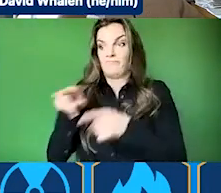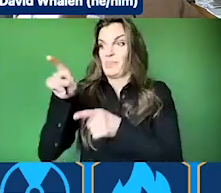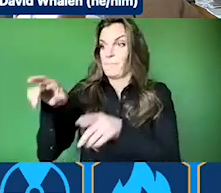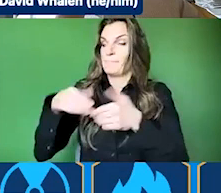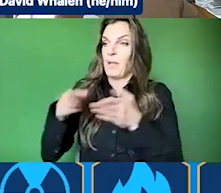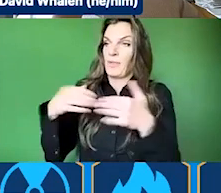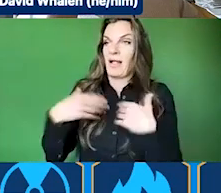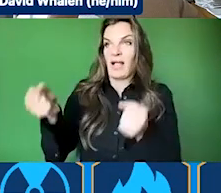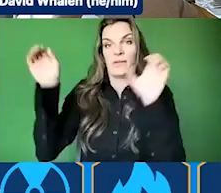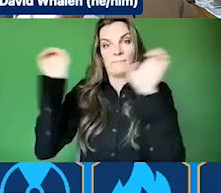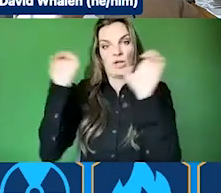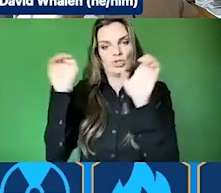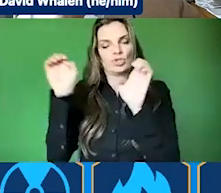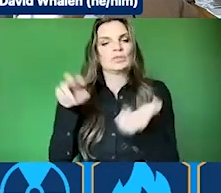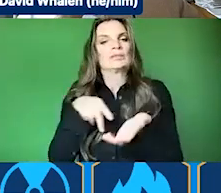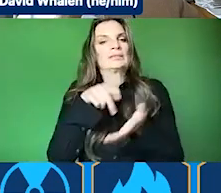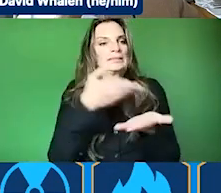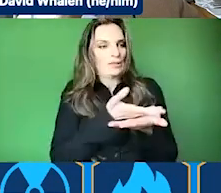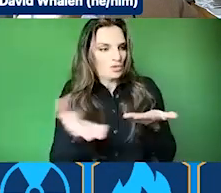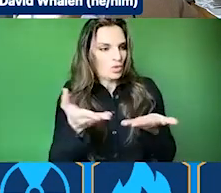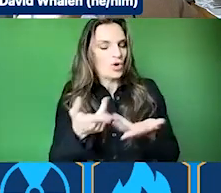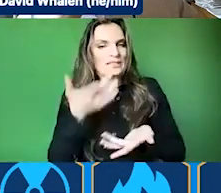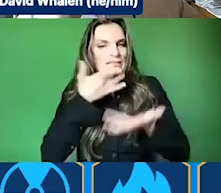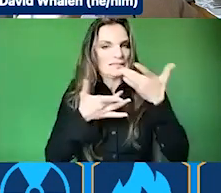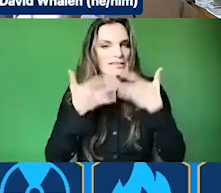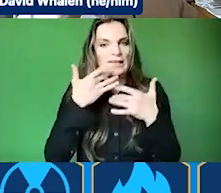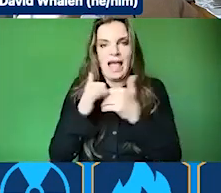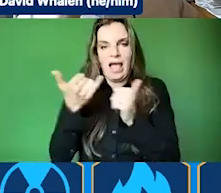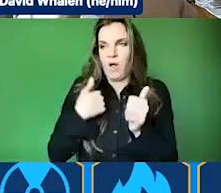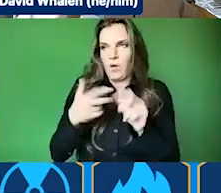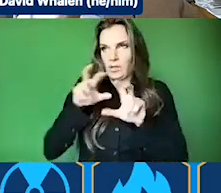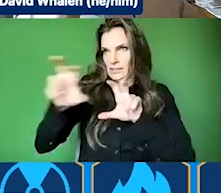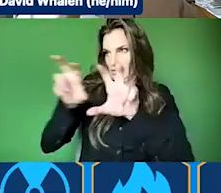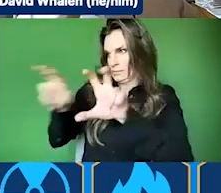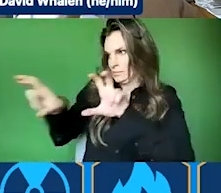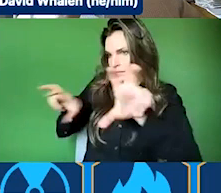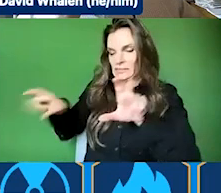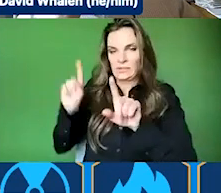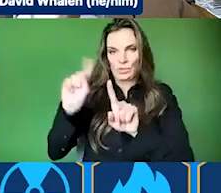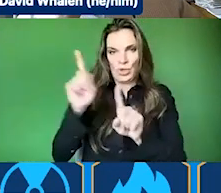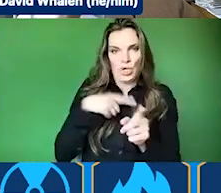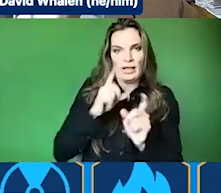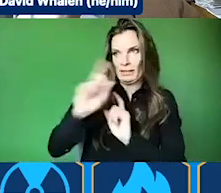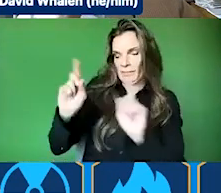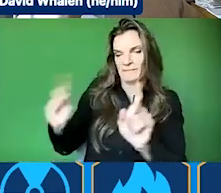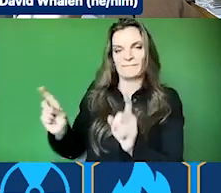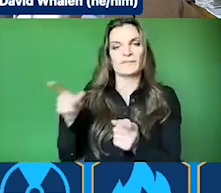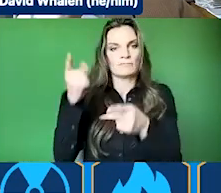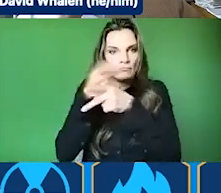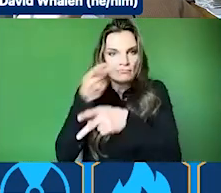ethical orientation is importantly different. I showed that with the dial moving towards public health emergencies. And there are some